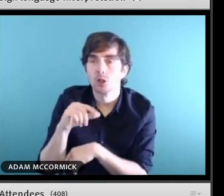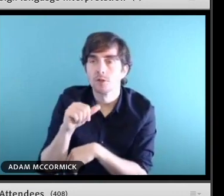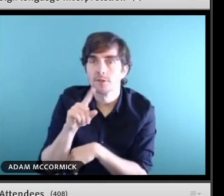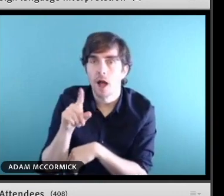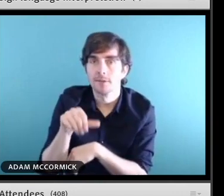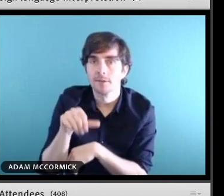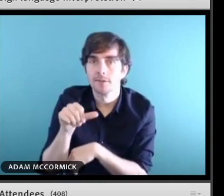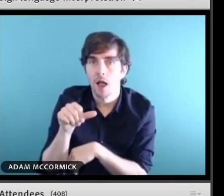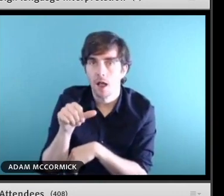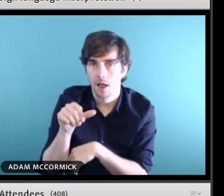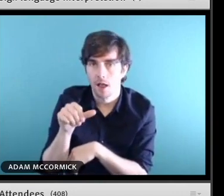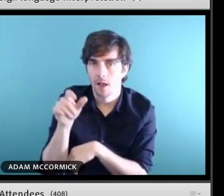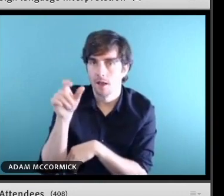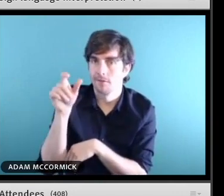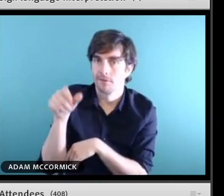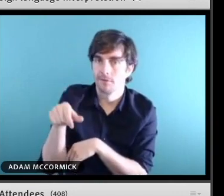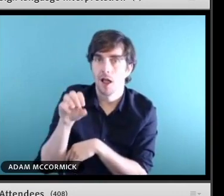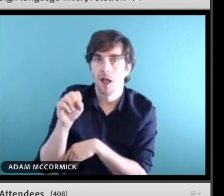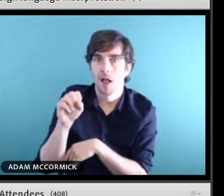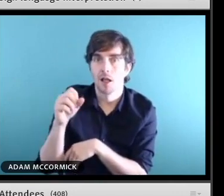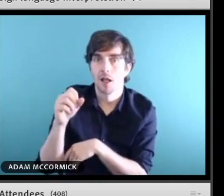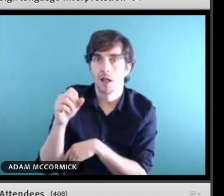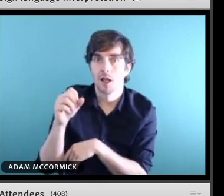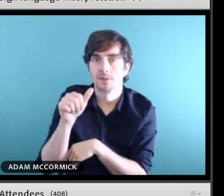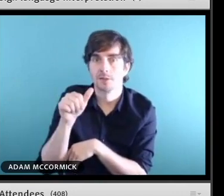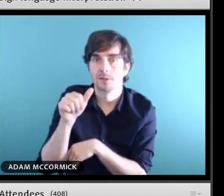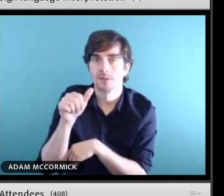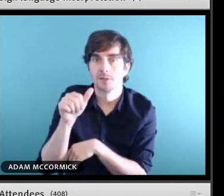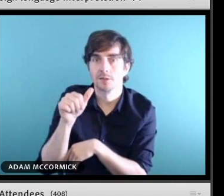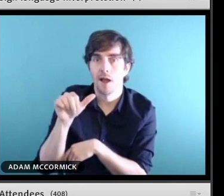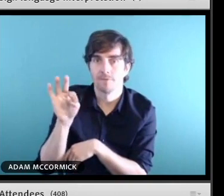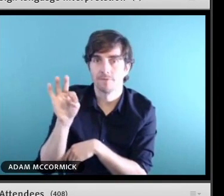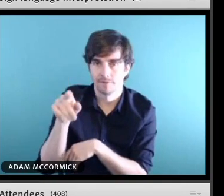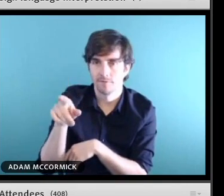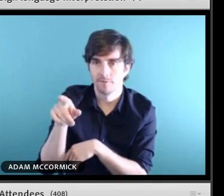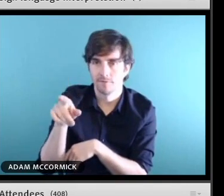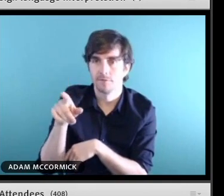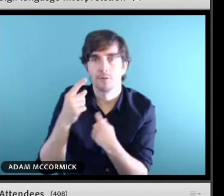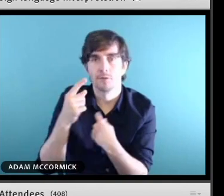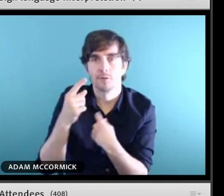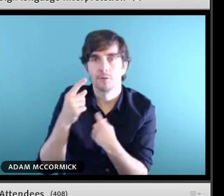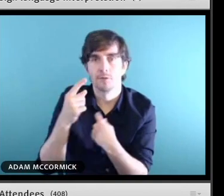date for this kind of return. All the preparations that are being implemented by the ministry